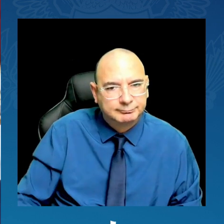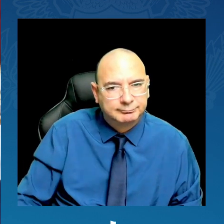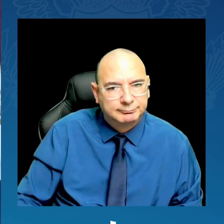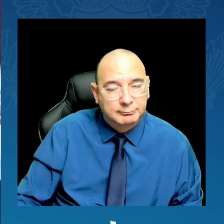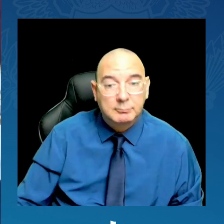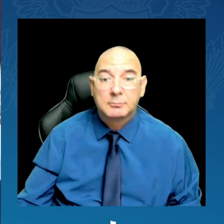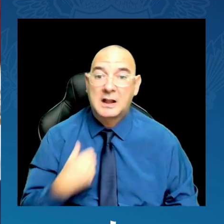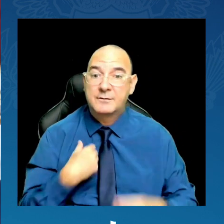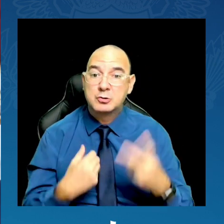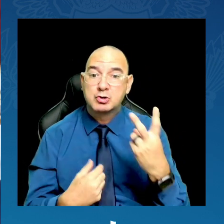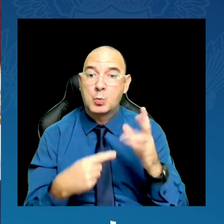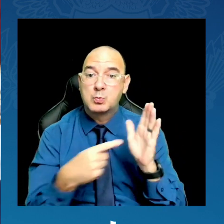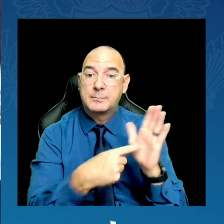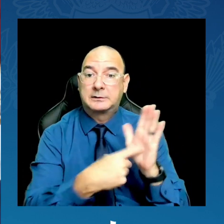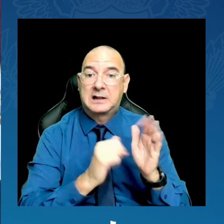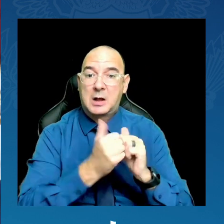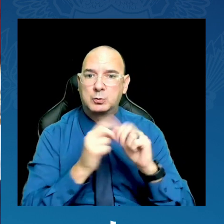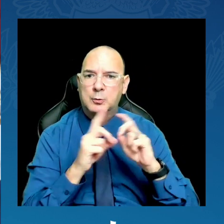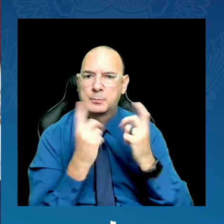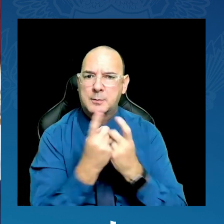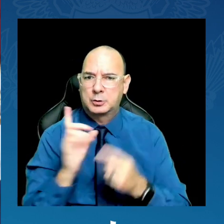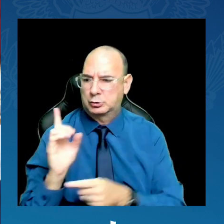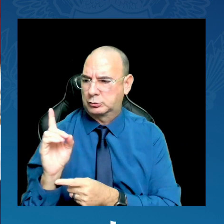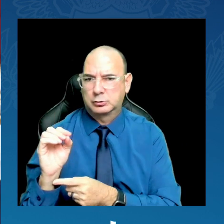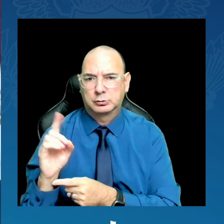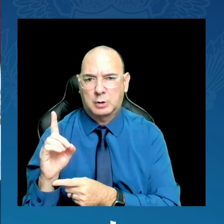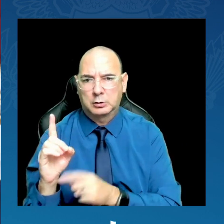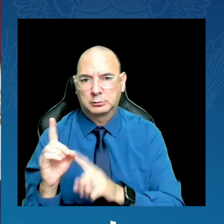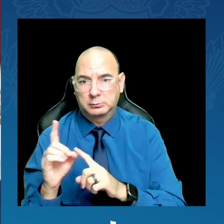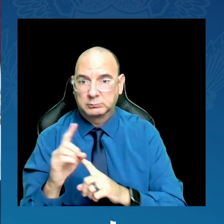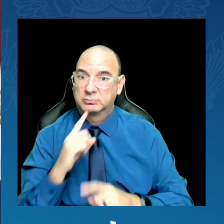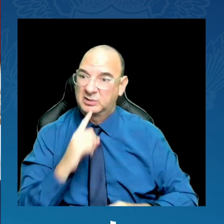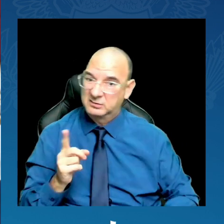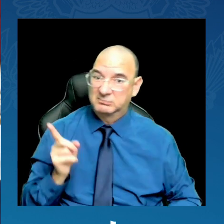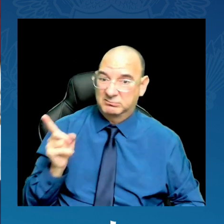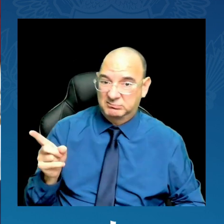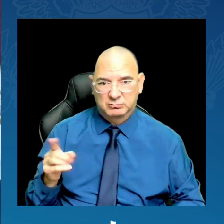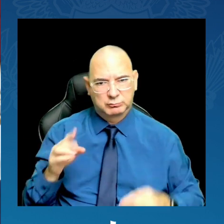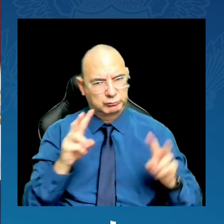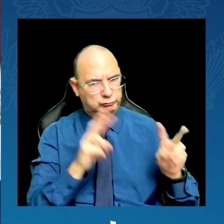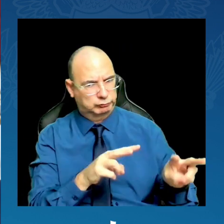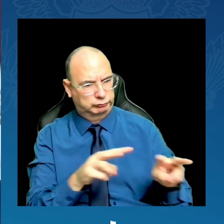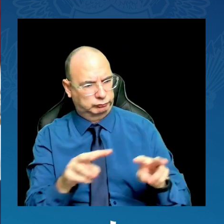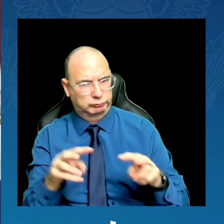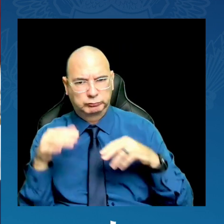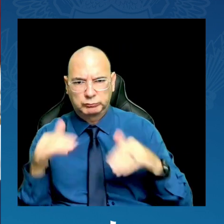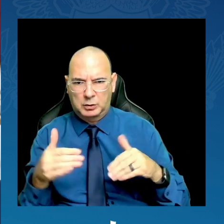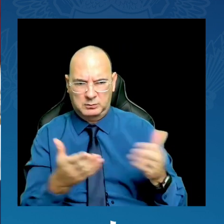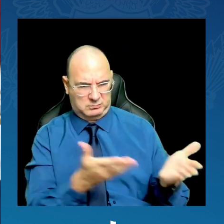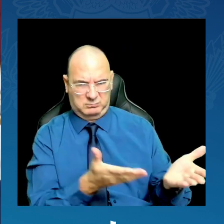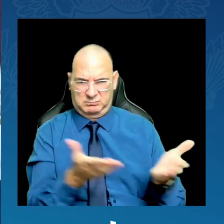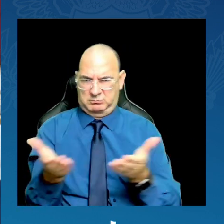is actively looking across the services and components for innovative ways to grow our talent pool,